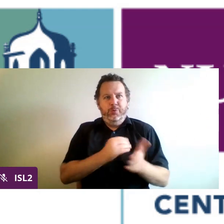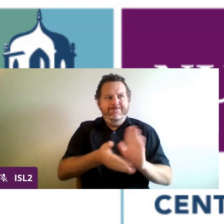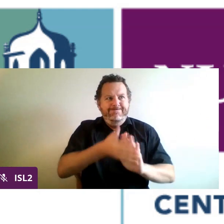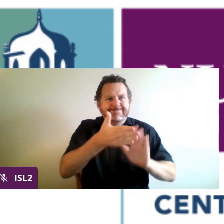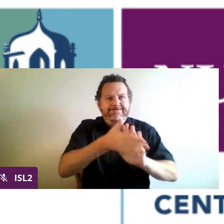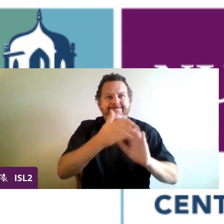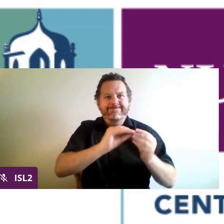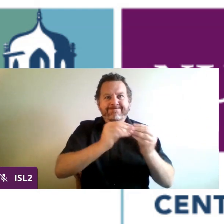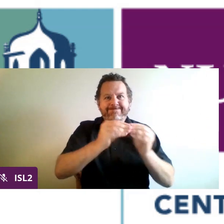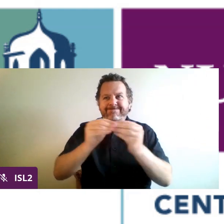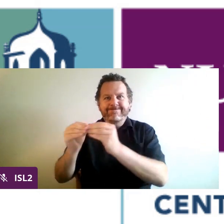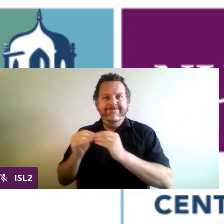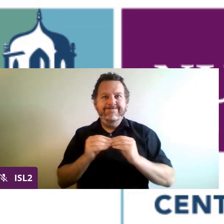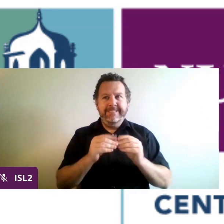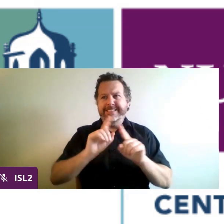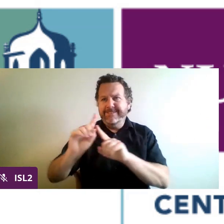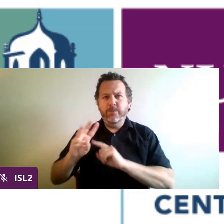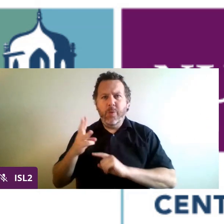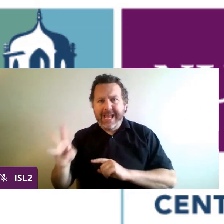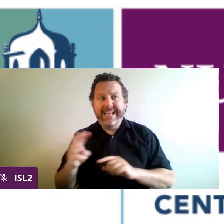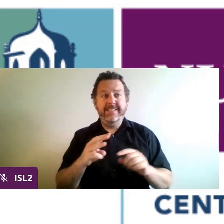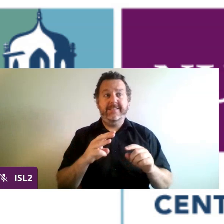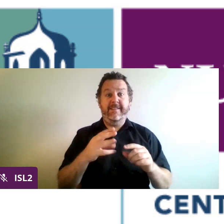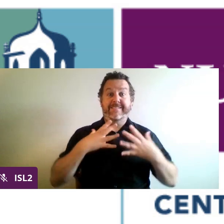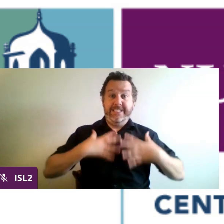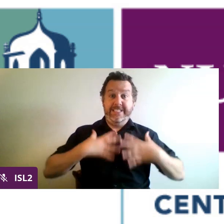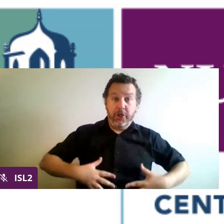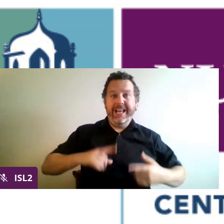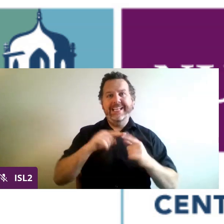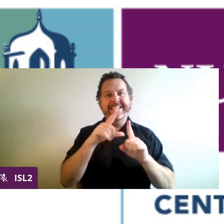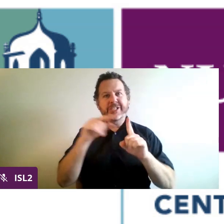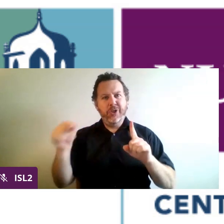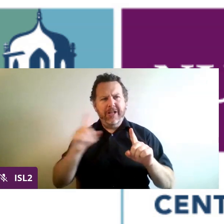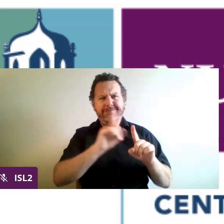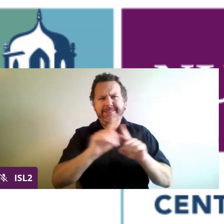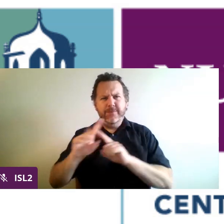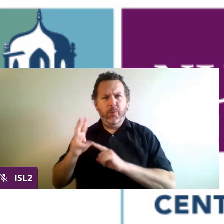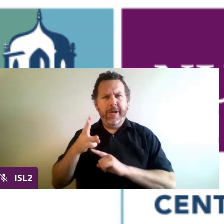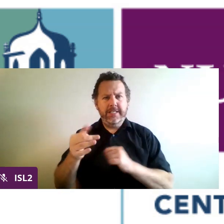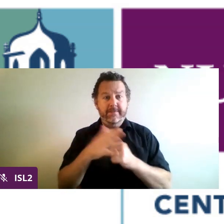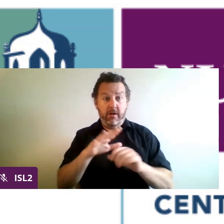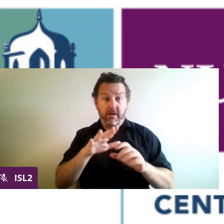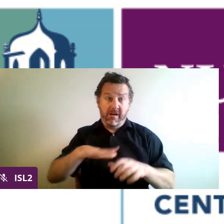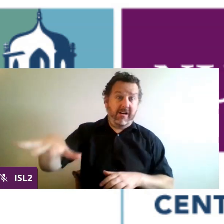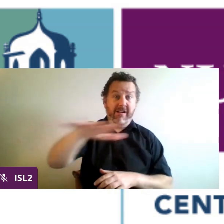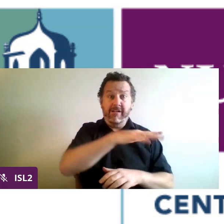in physical and digital ways for the disabled community as a whole. When all of the spaces are closed